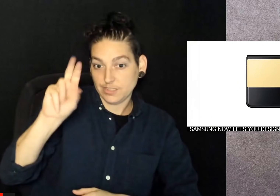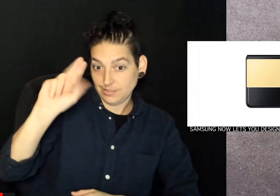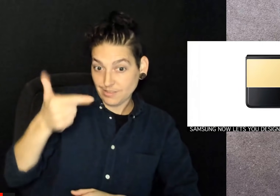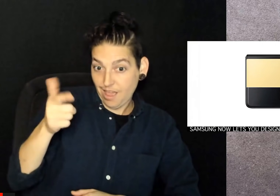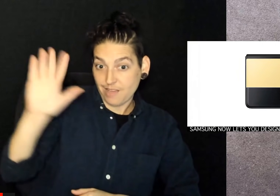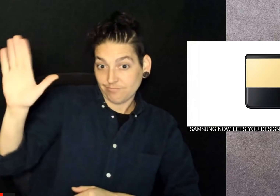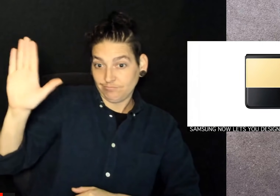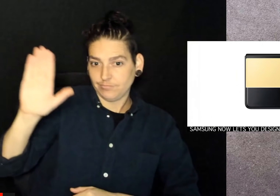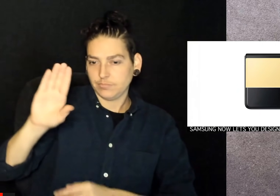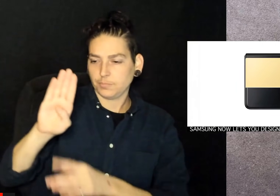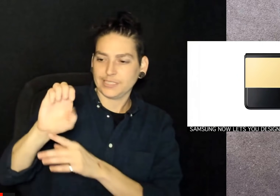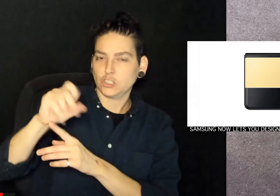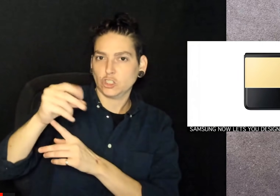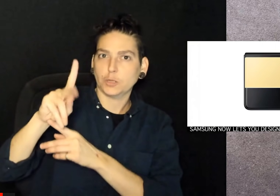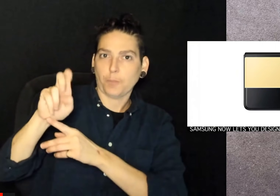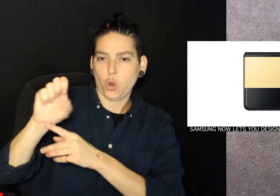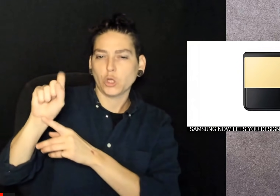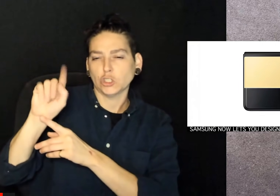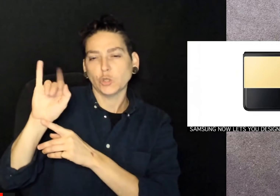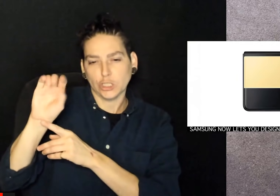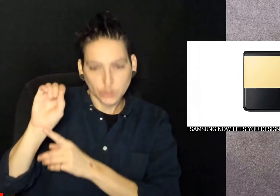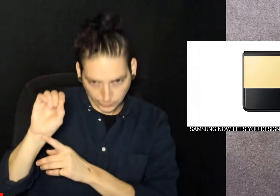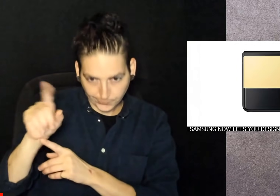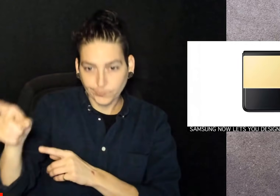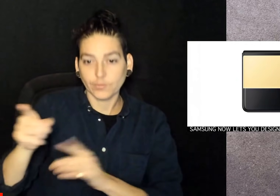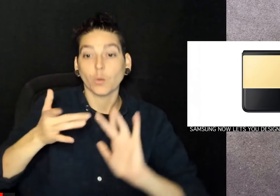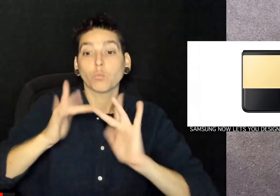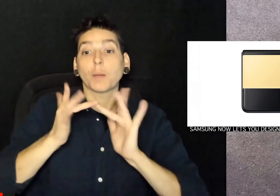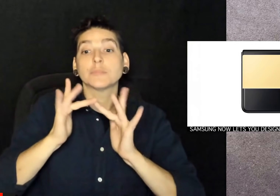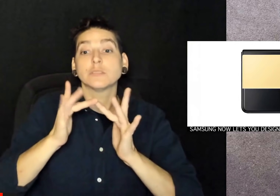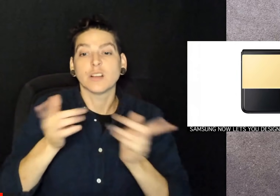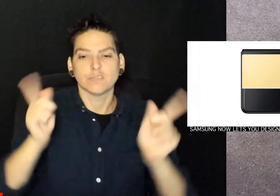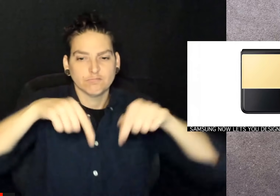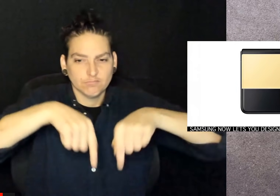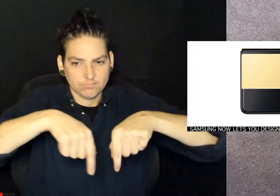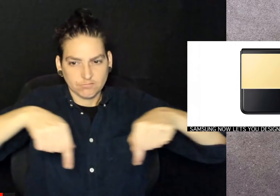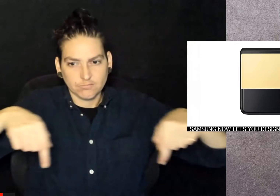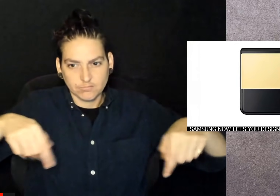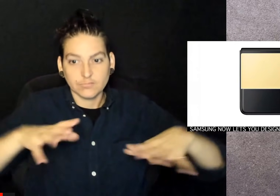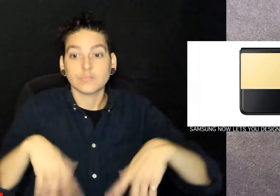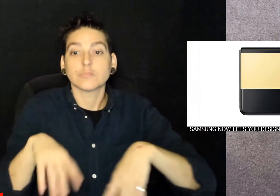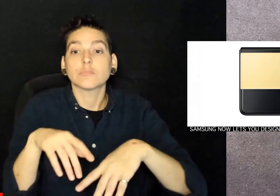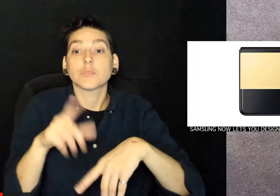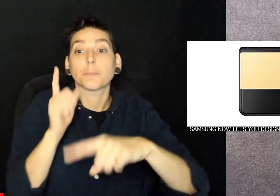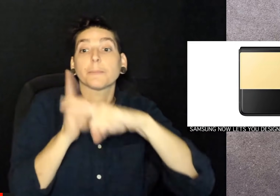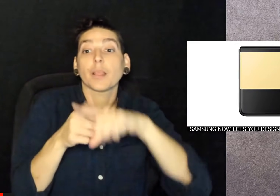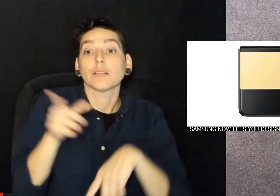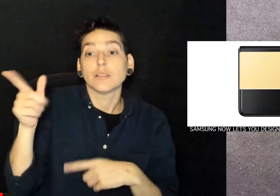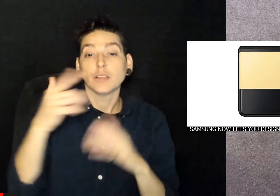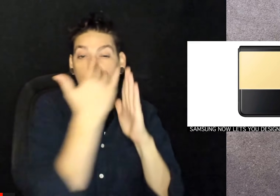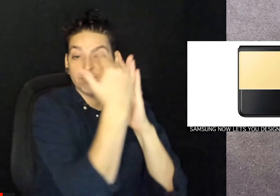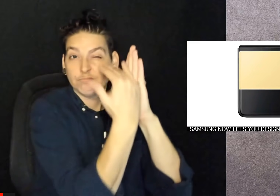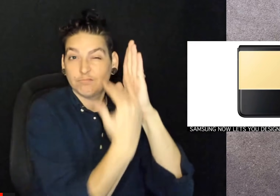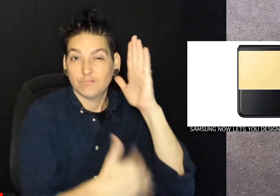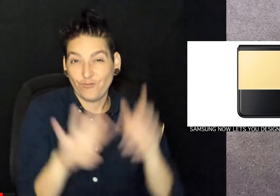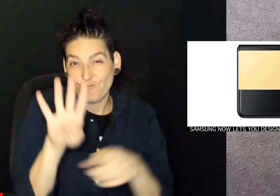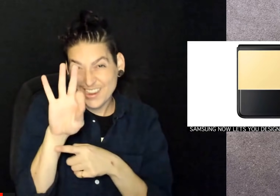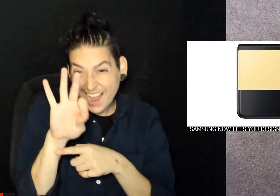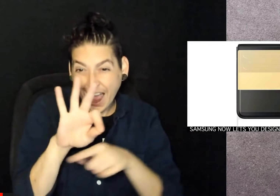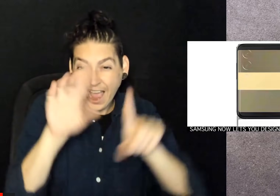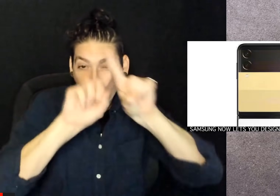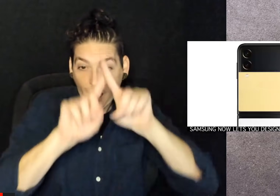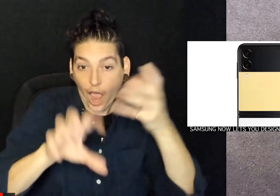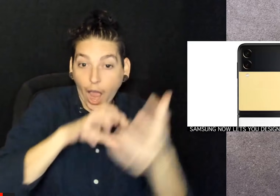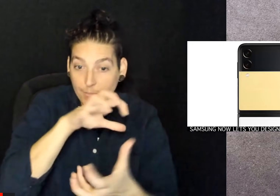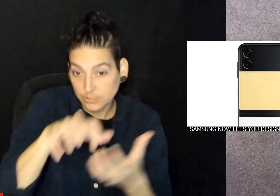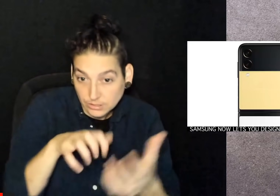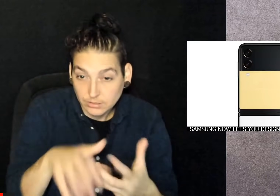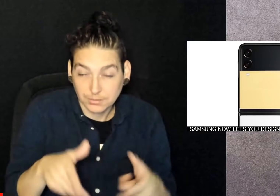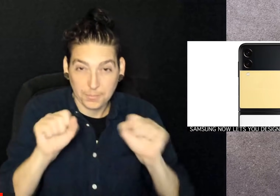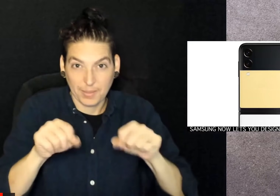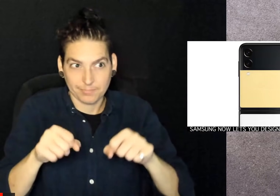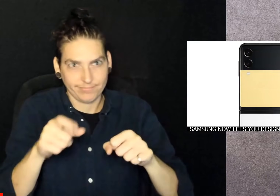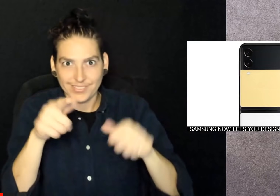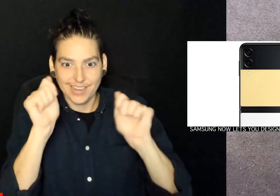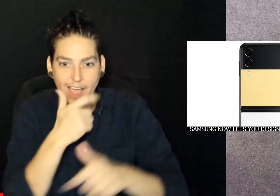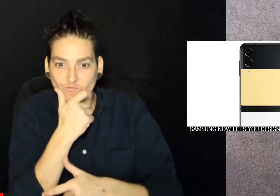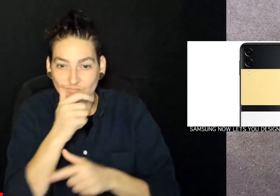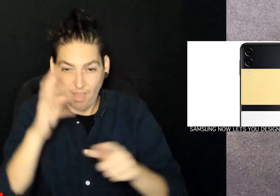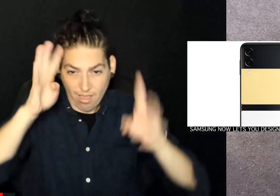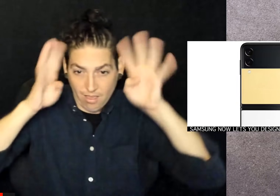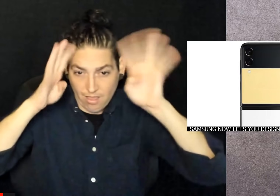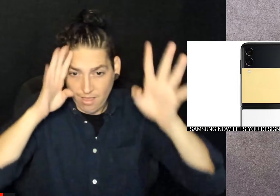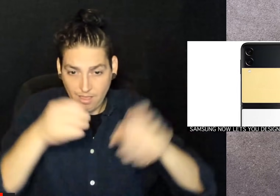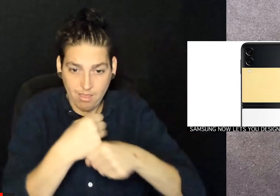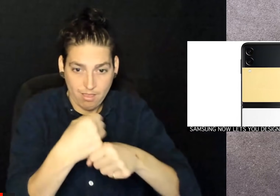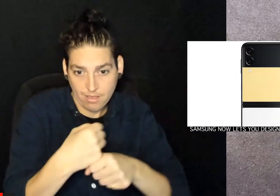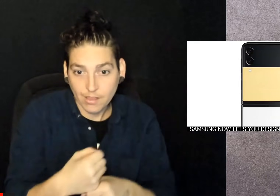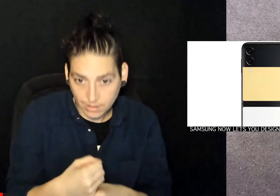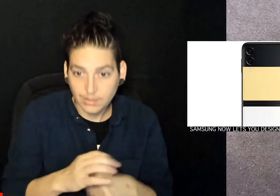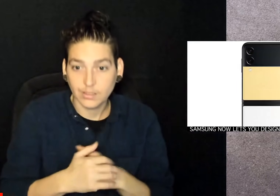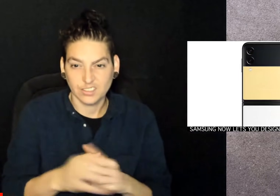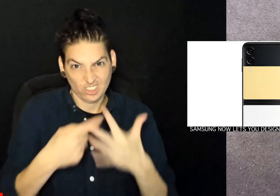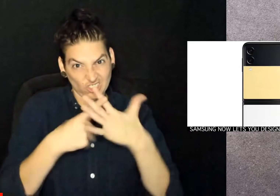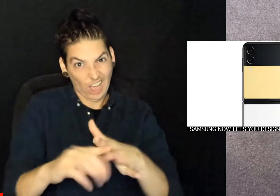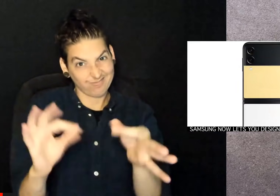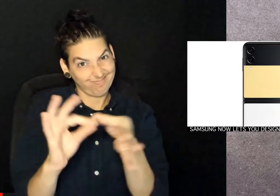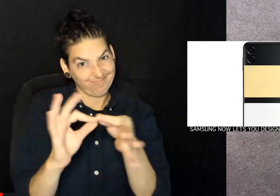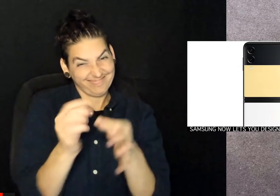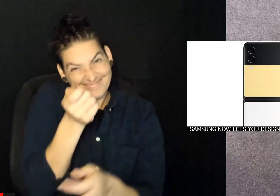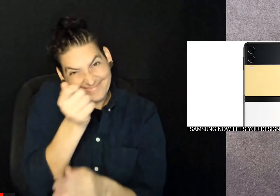through Samsung's bespoke studio website there are 49 combinations possible and the customization